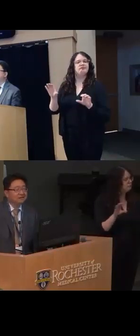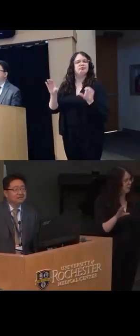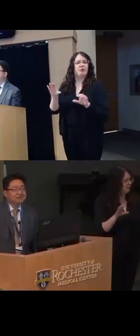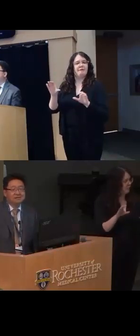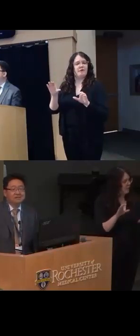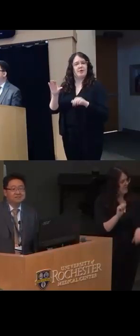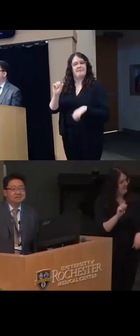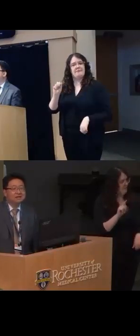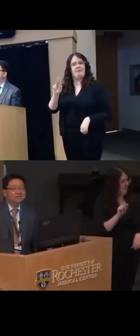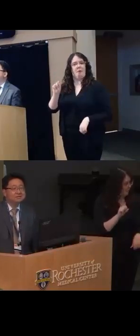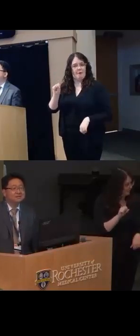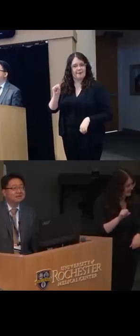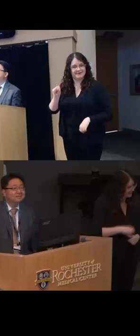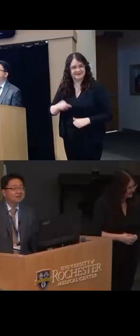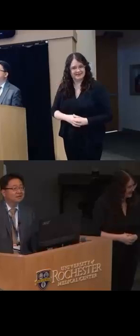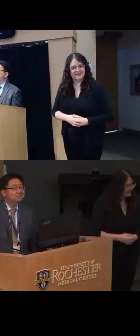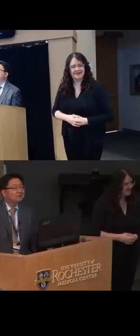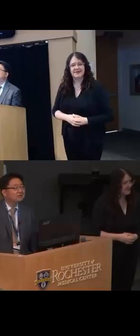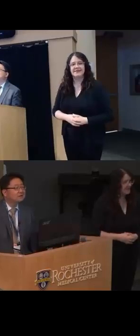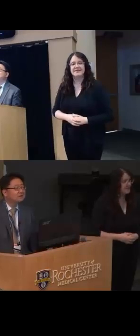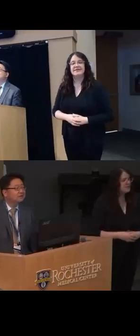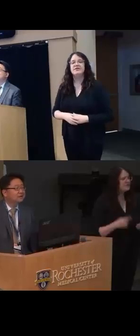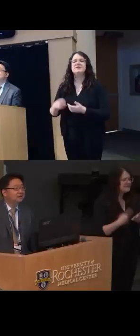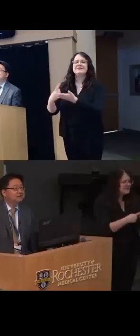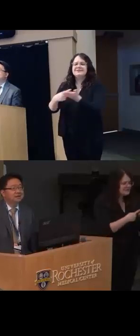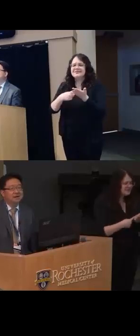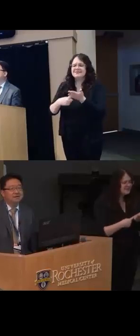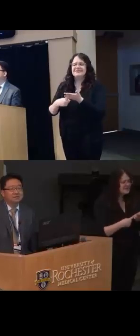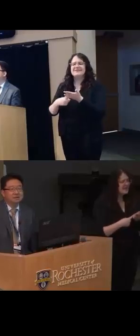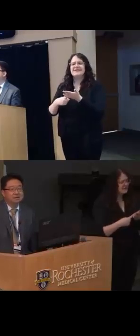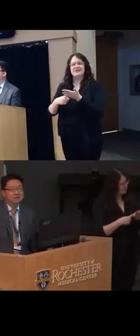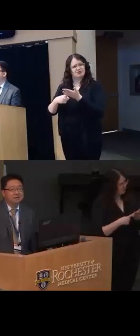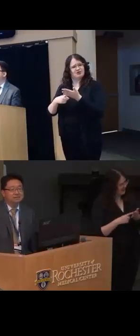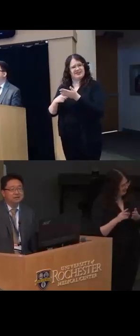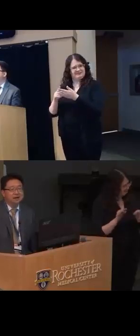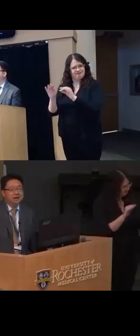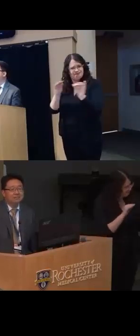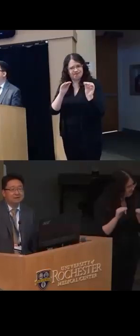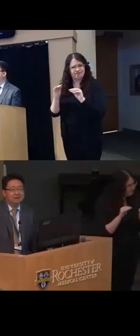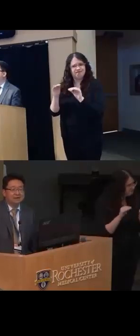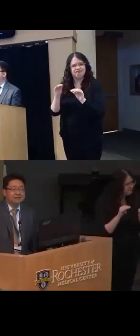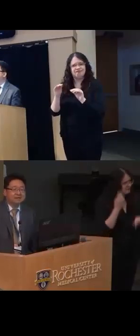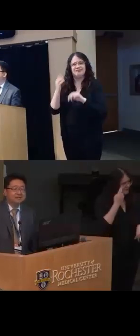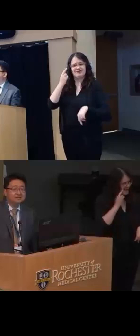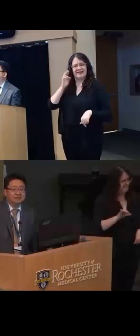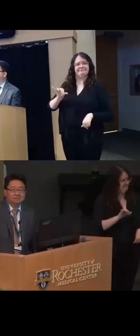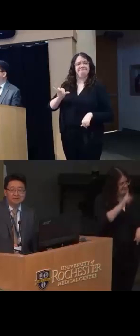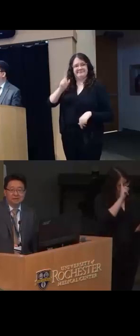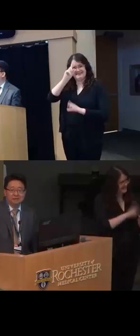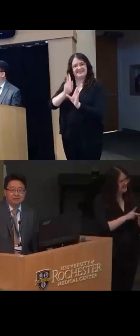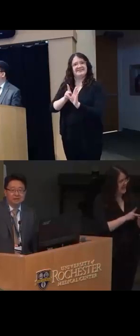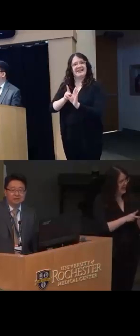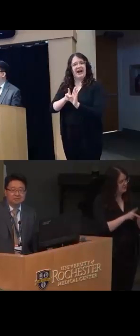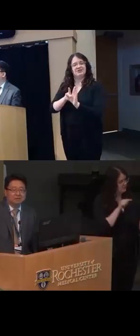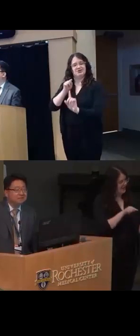there is a discussion related to sleep in other words Psychiatry we have essentially made a